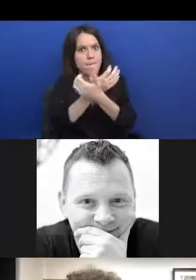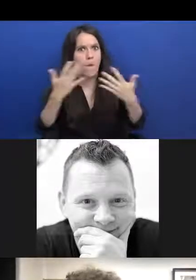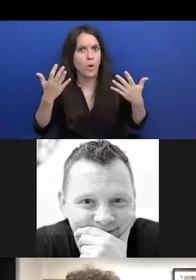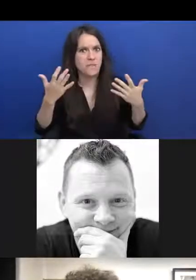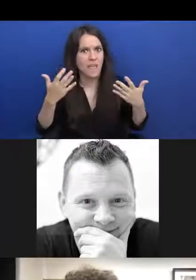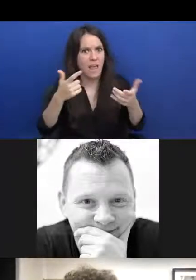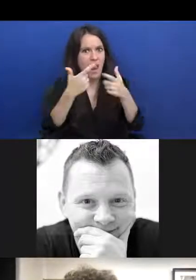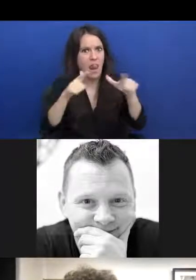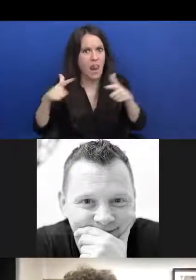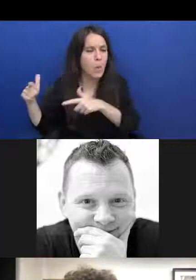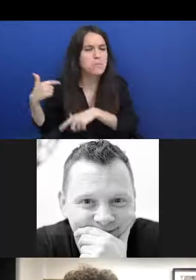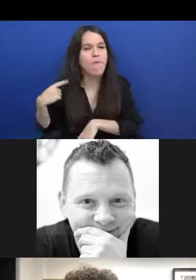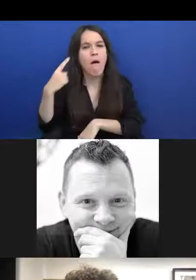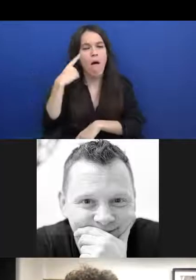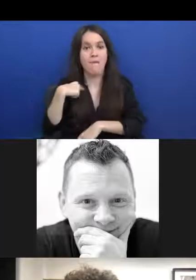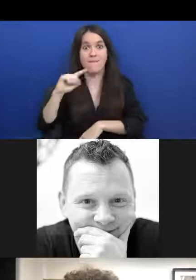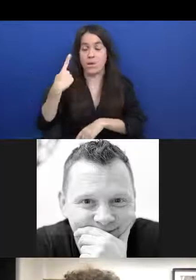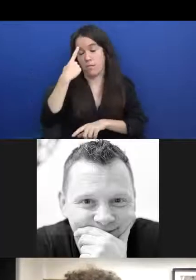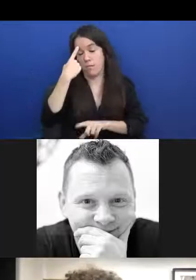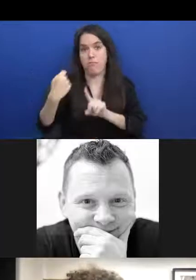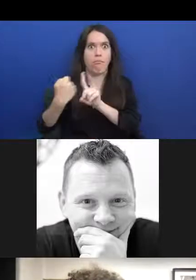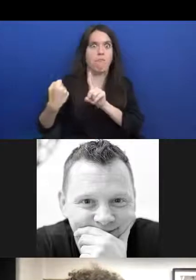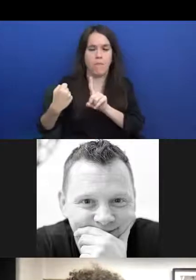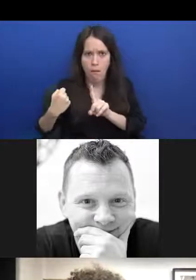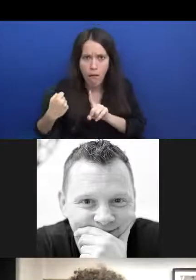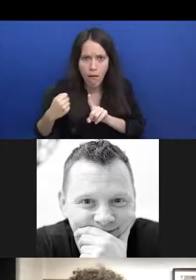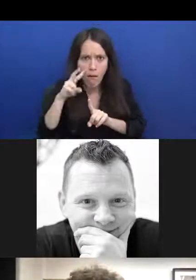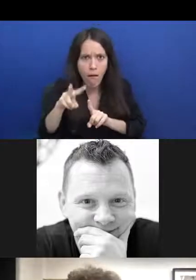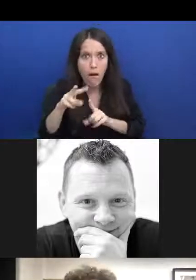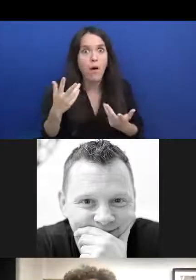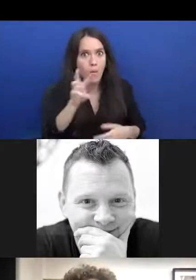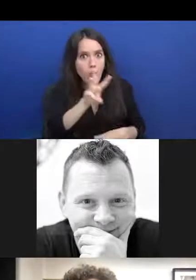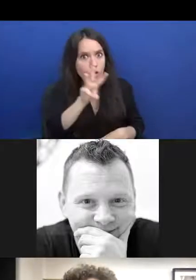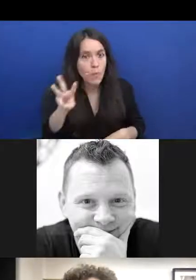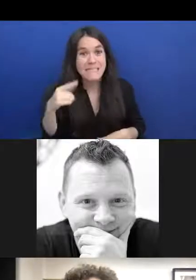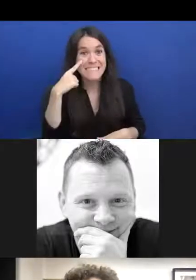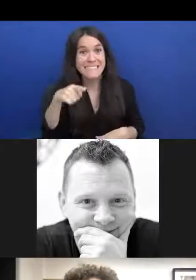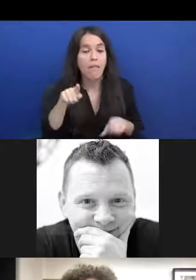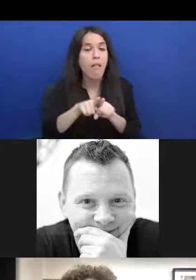when I first came across it at Warruwi in some ways it's every day and we find multilingual